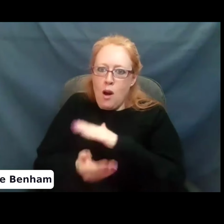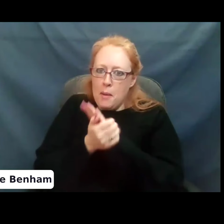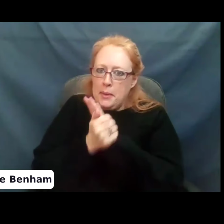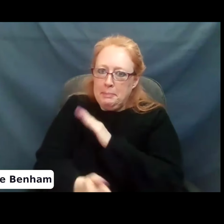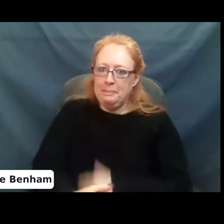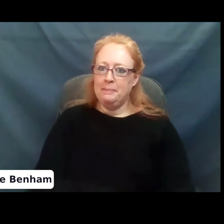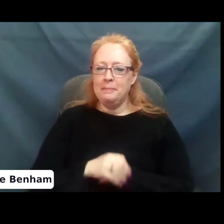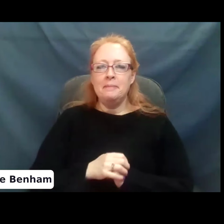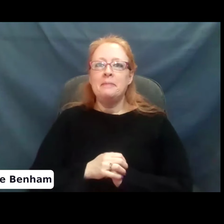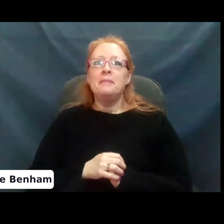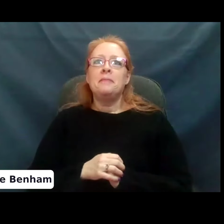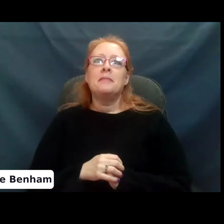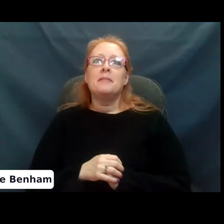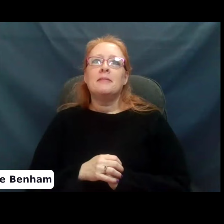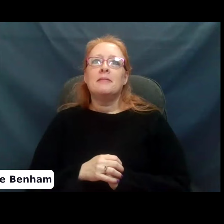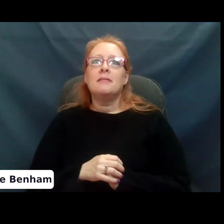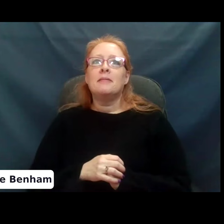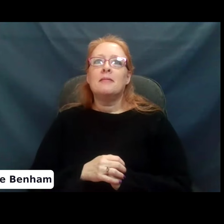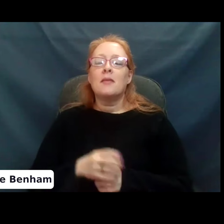Daniel: A bluffing game where you can't win without being a little dishonest.